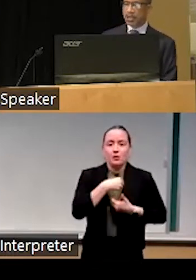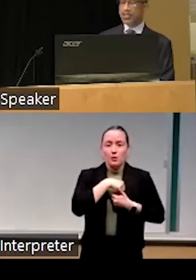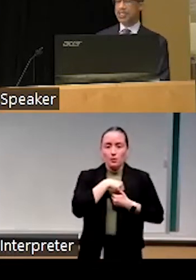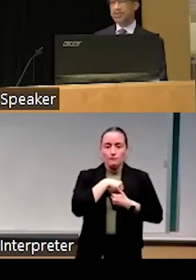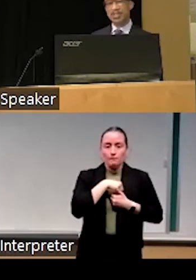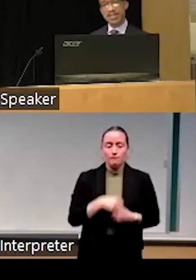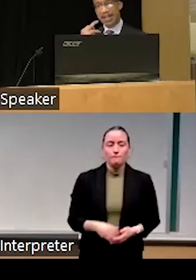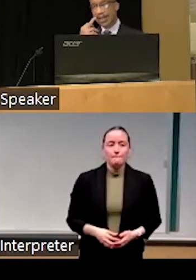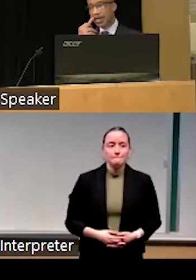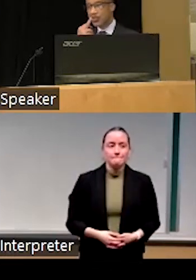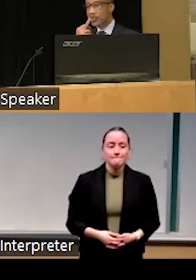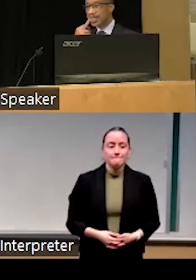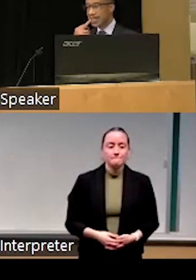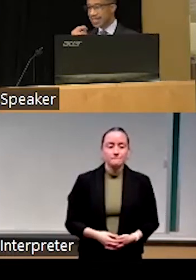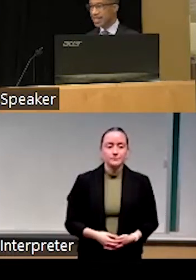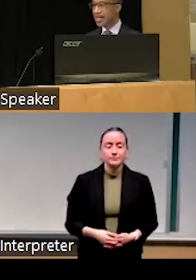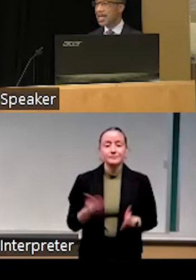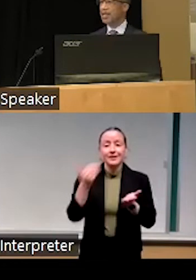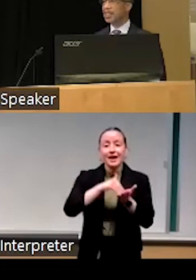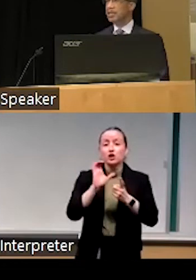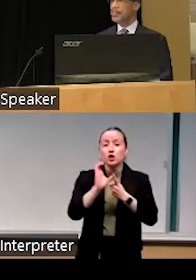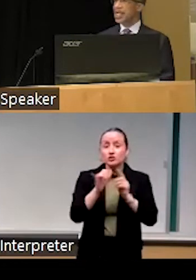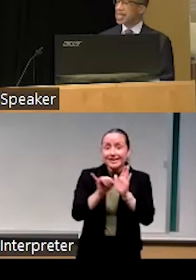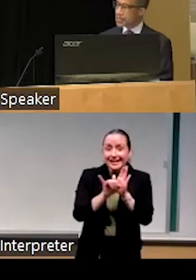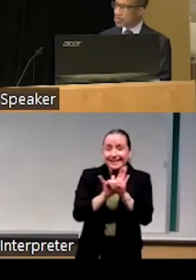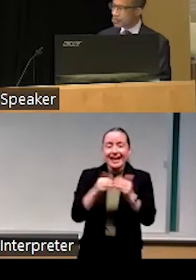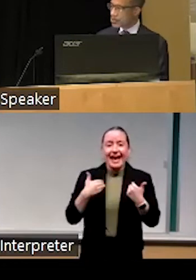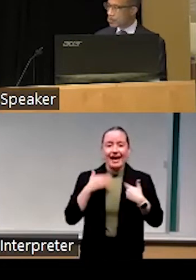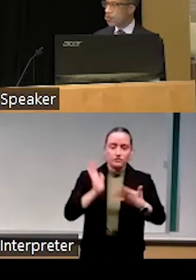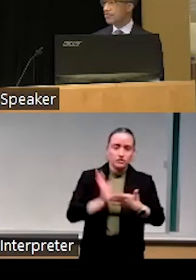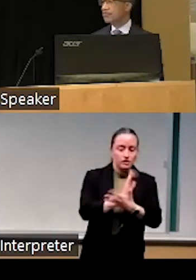which leads me to say that cultural identity is dynamic and that is one of the most important